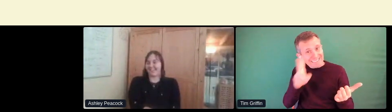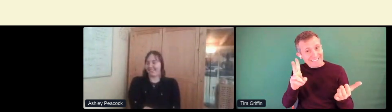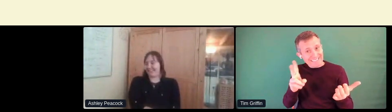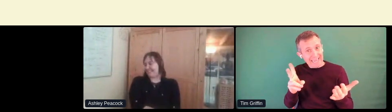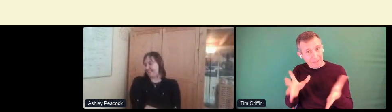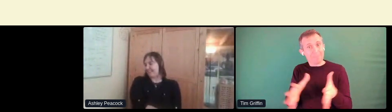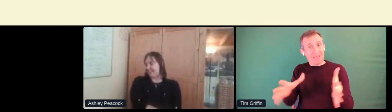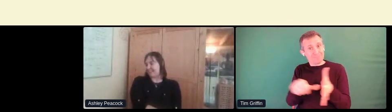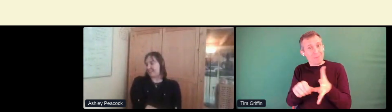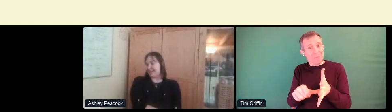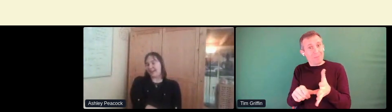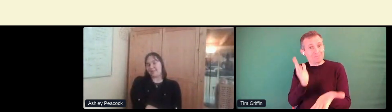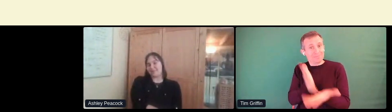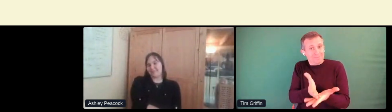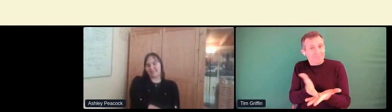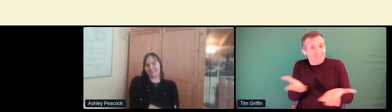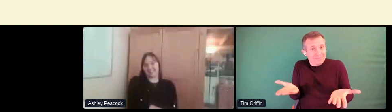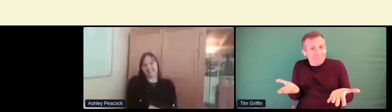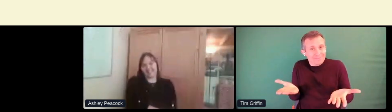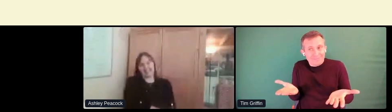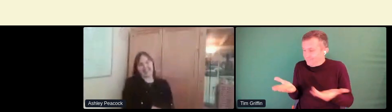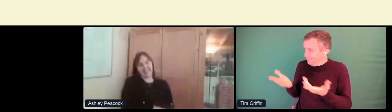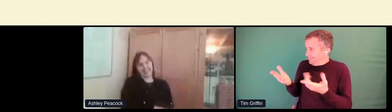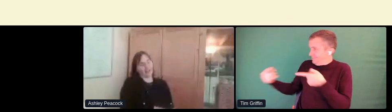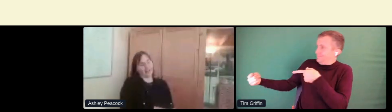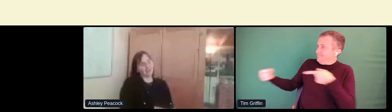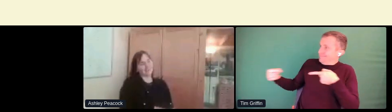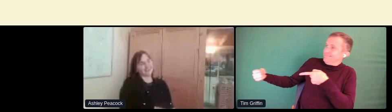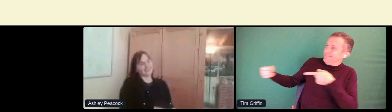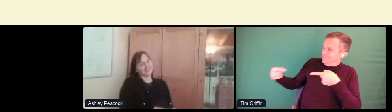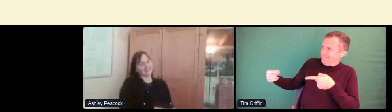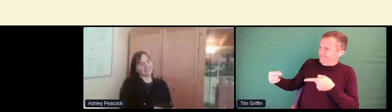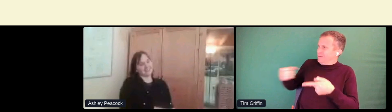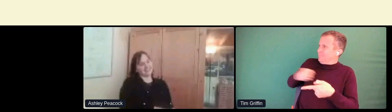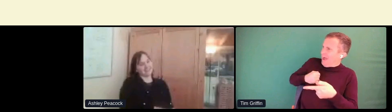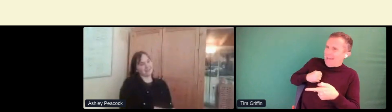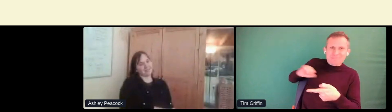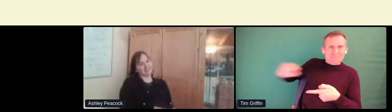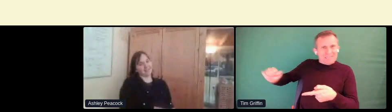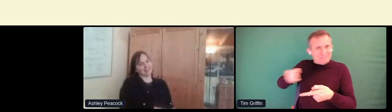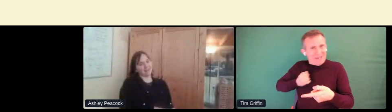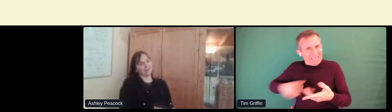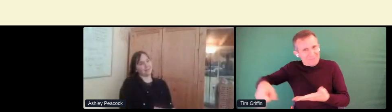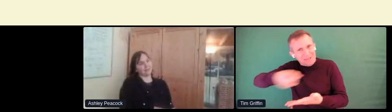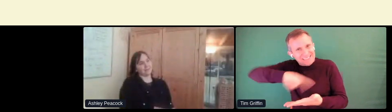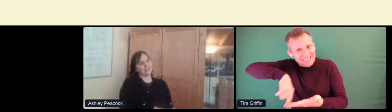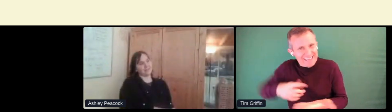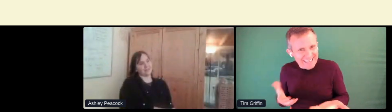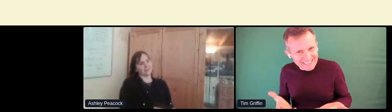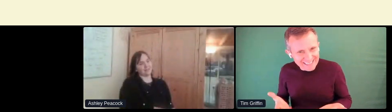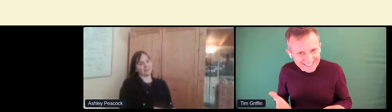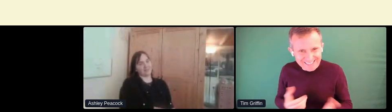I'm quite impulsive so if you're you know